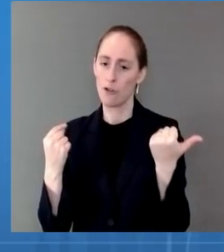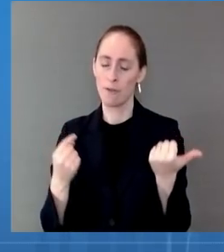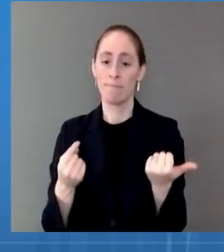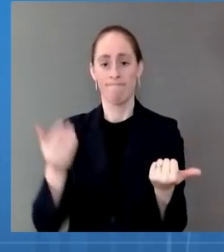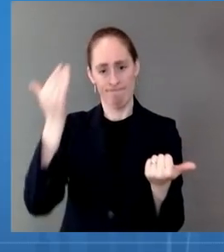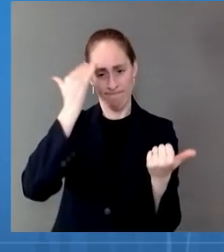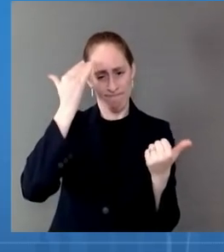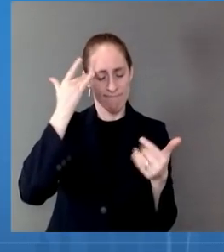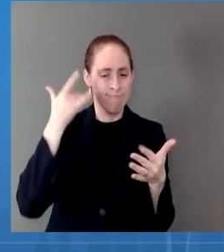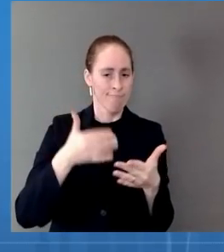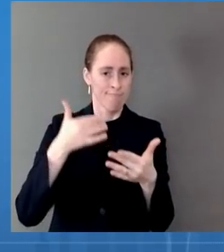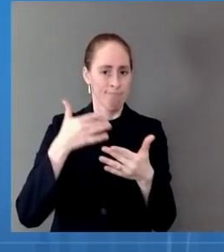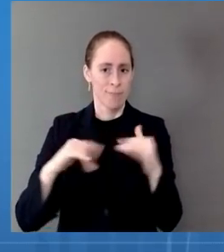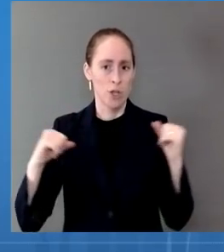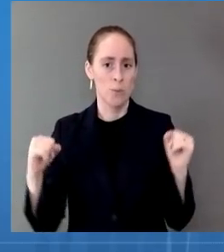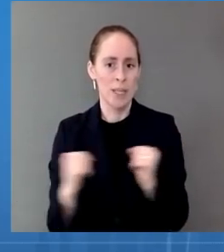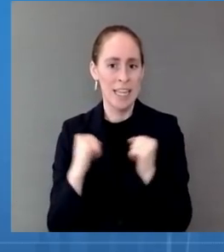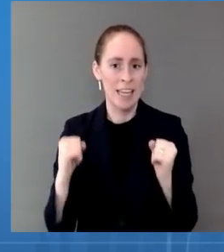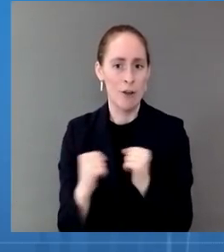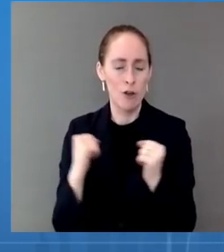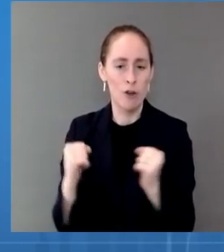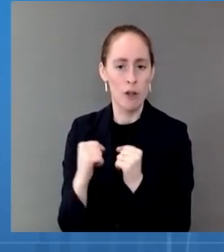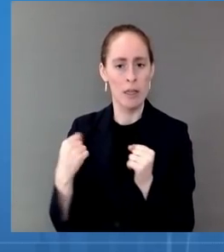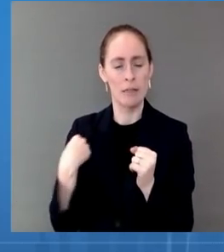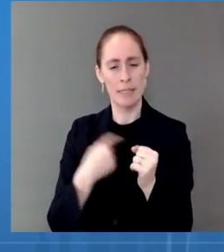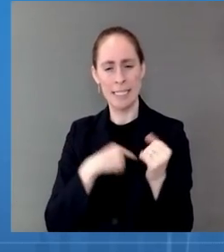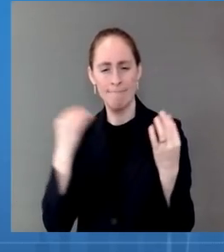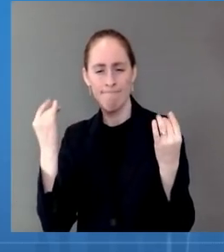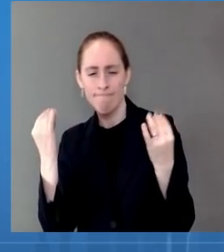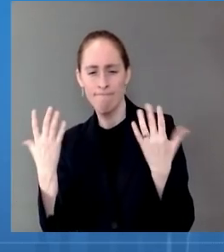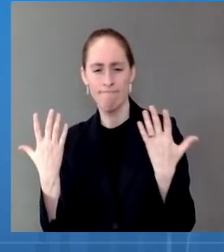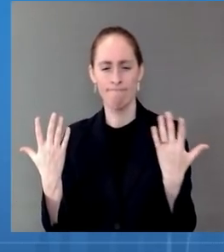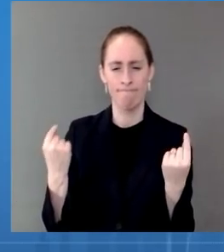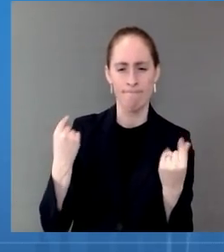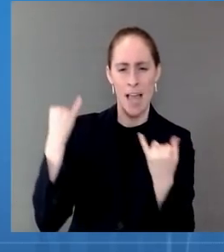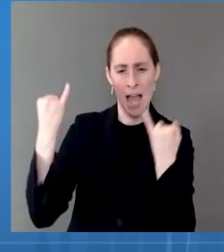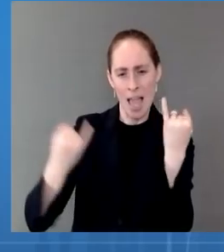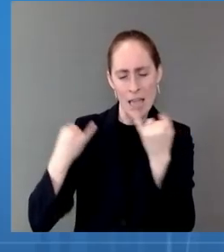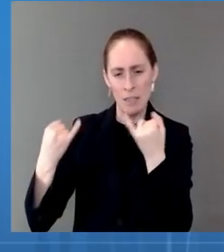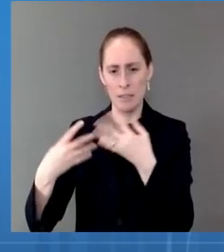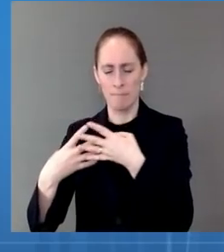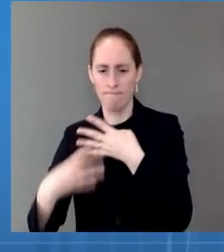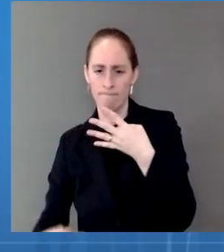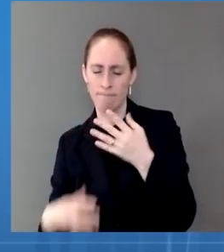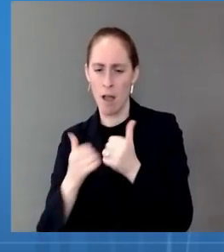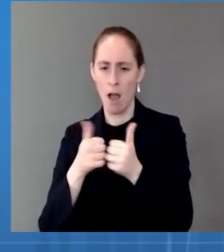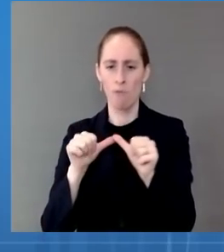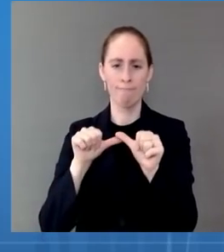to move us further along the path out of the pandemic. The president's plan is delivering.